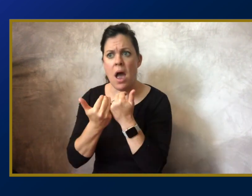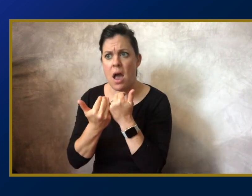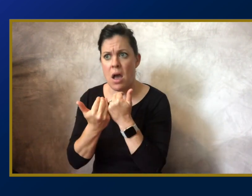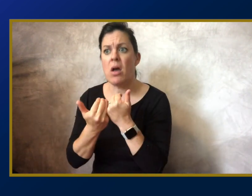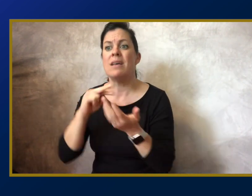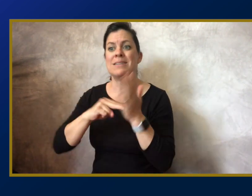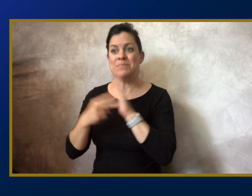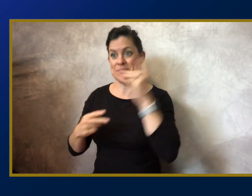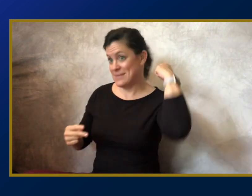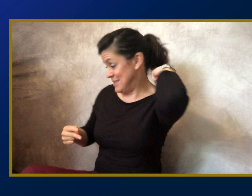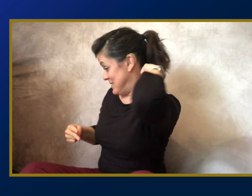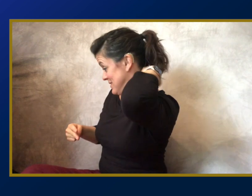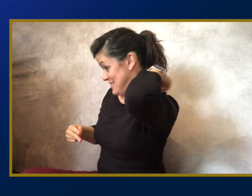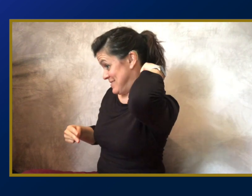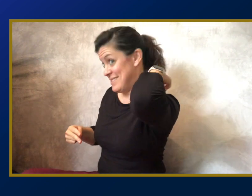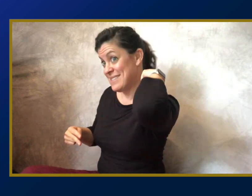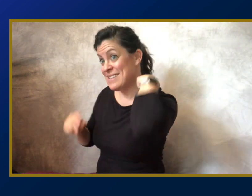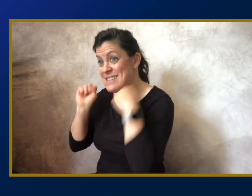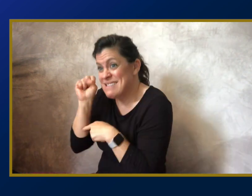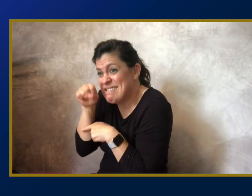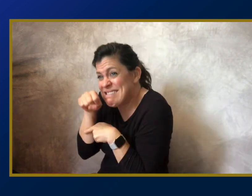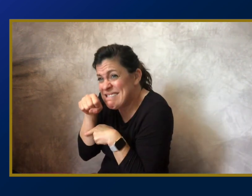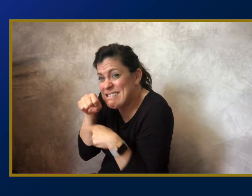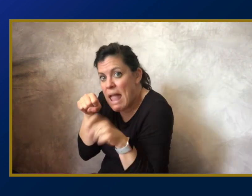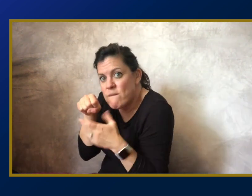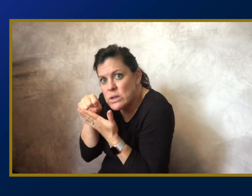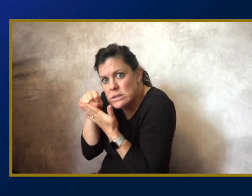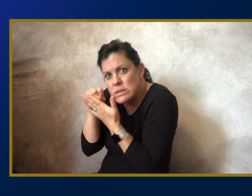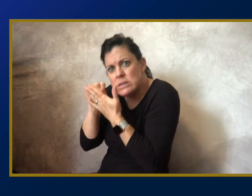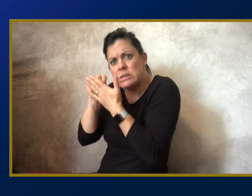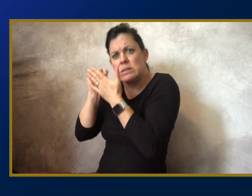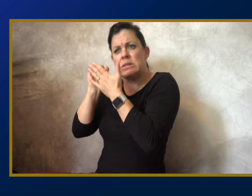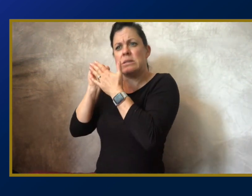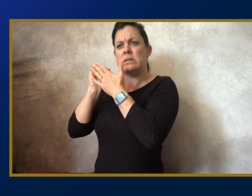the muscles in the back that lift their head and help with their spine are stretched out and weak.